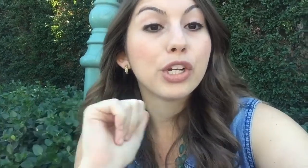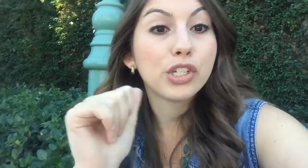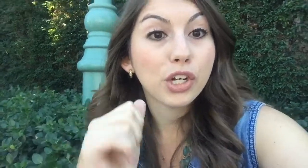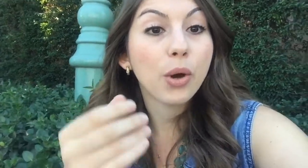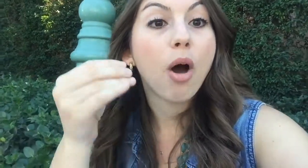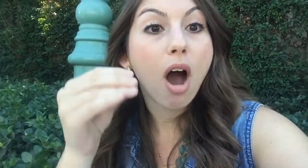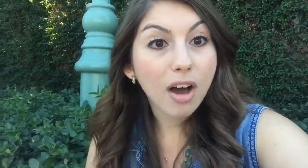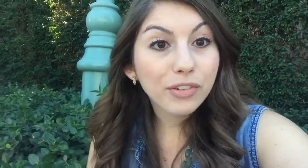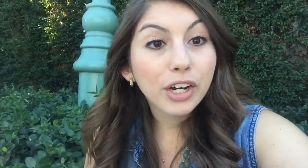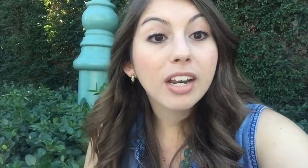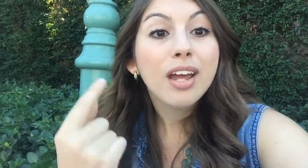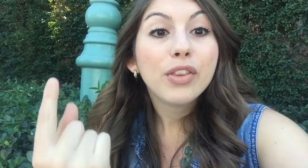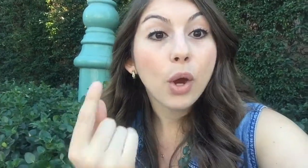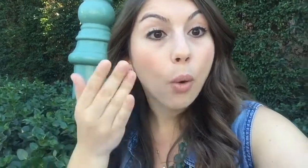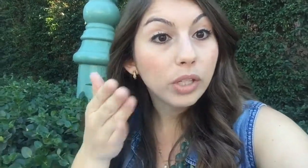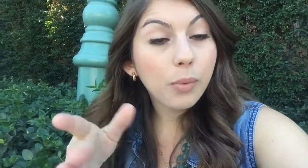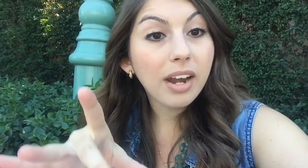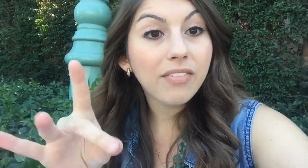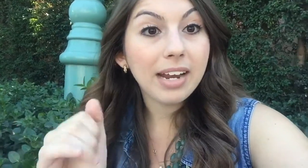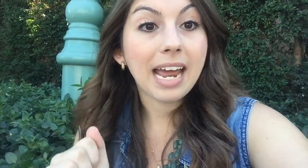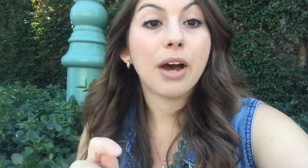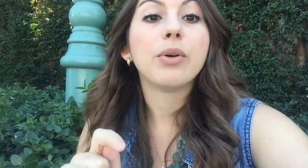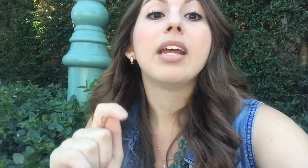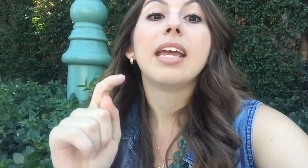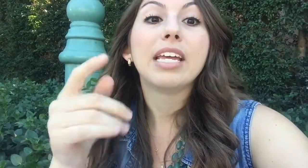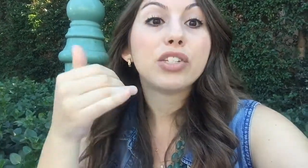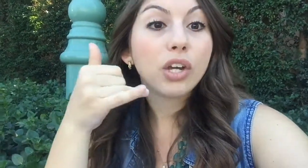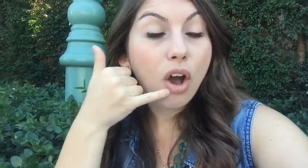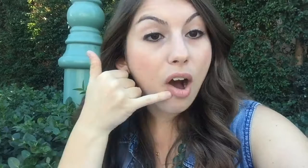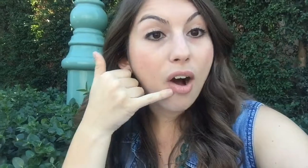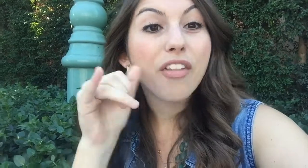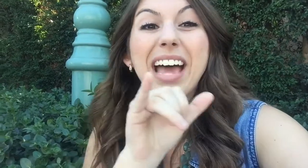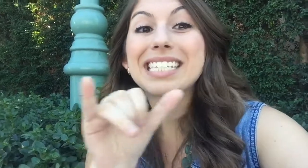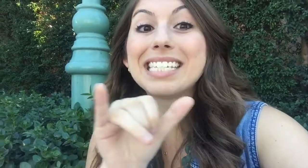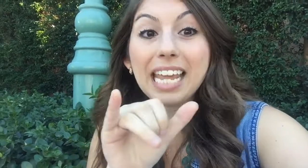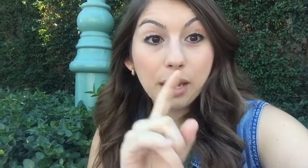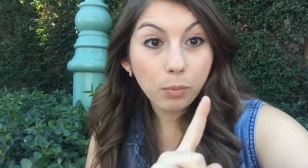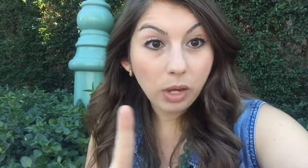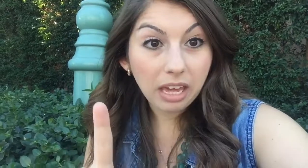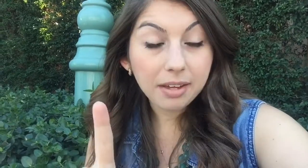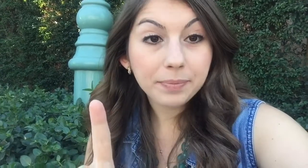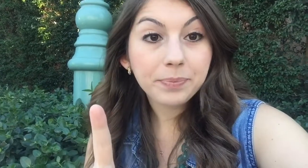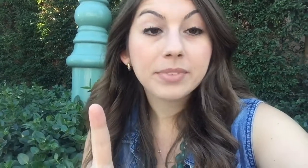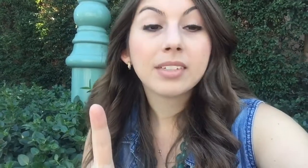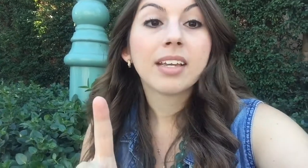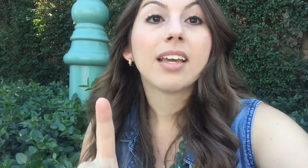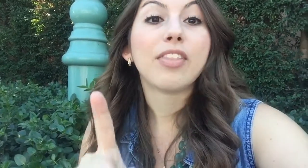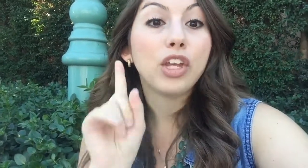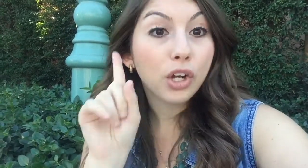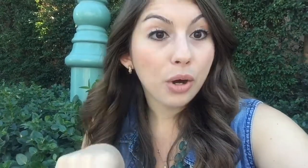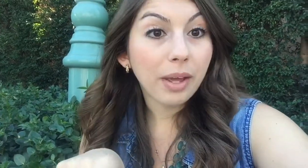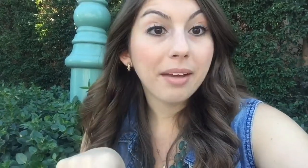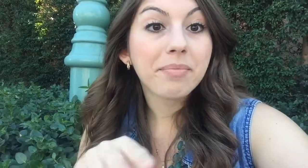shows offered the only way to find out is to call, that same week that you are going.